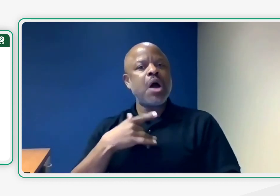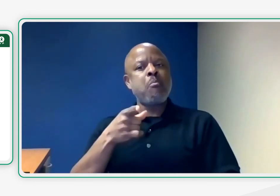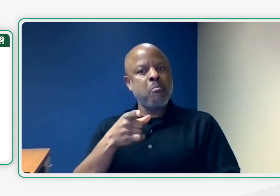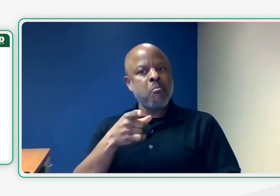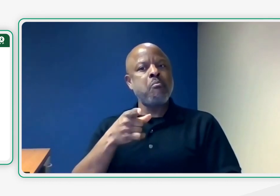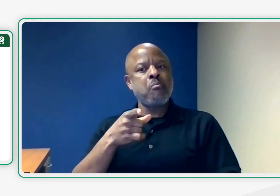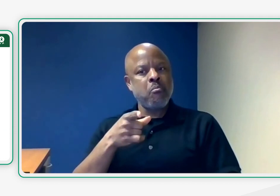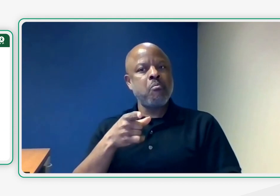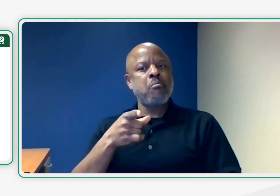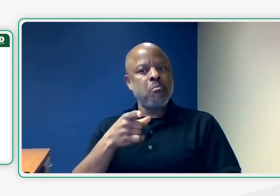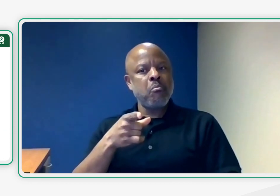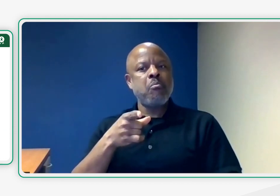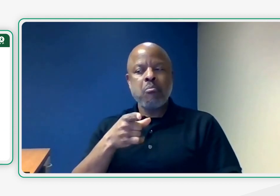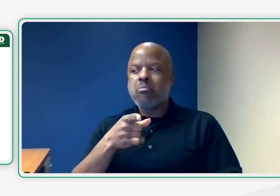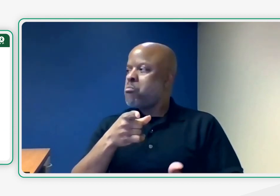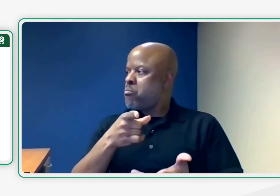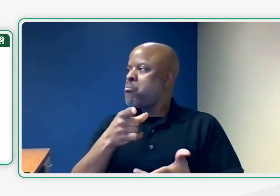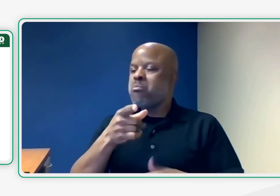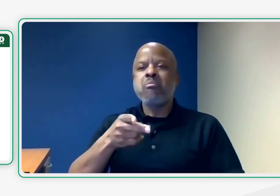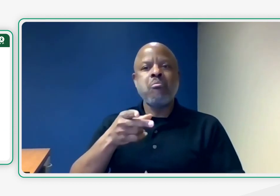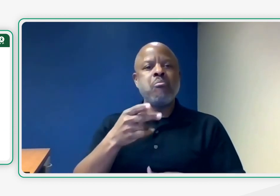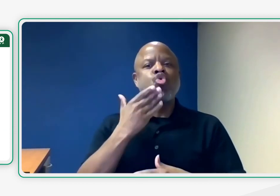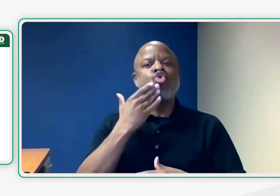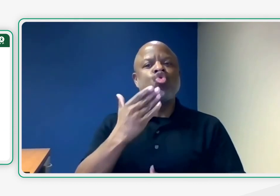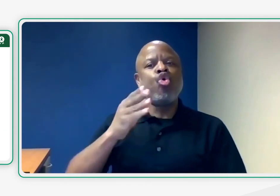Really, you know, 650 and above, the bank will see that